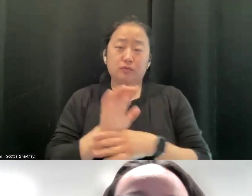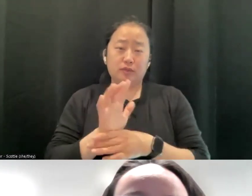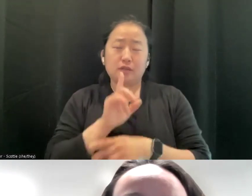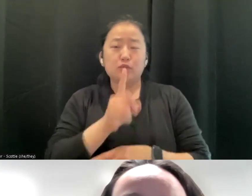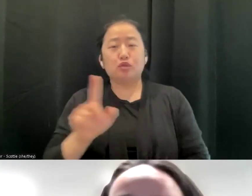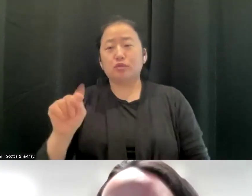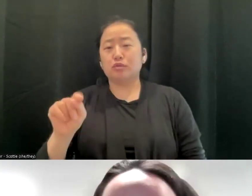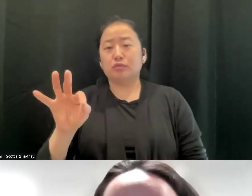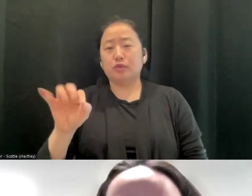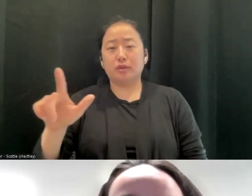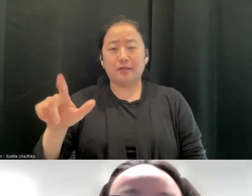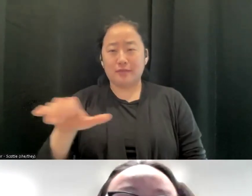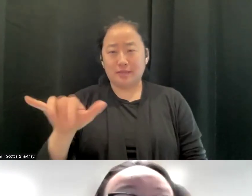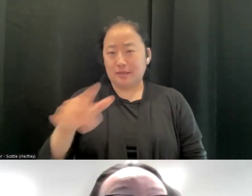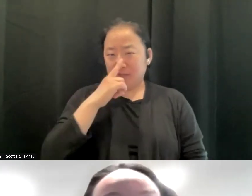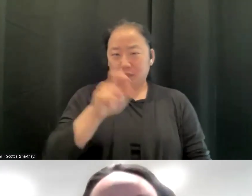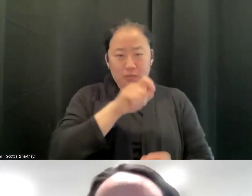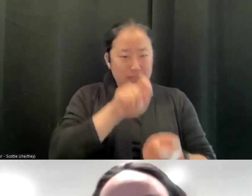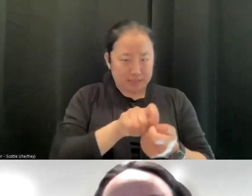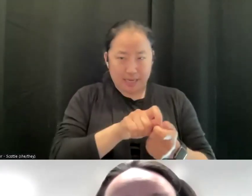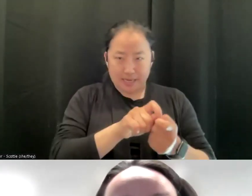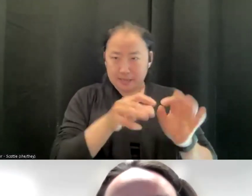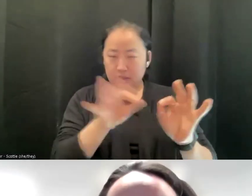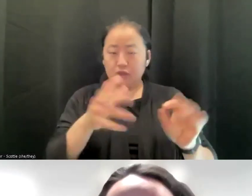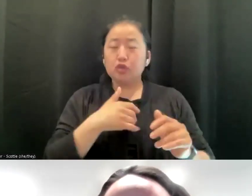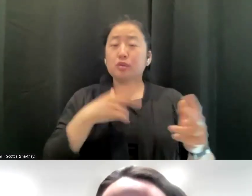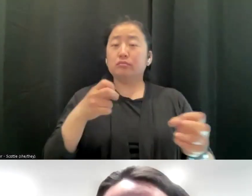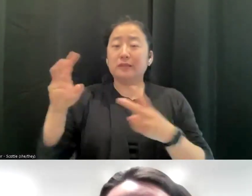did this because everything was exact, you can edit them yourself to make sure that the timing